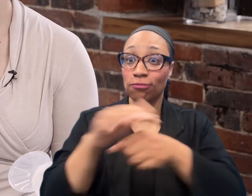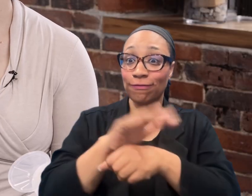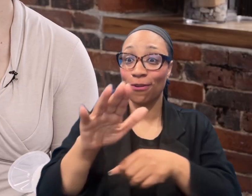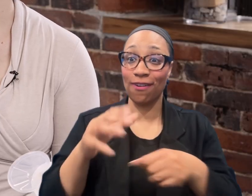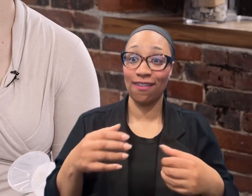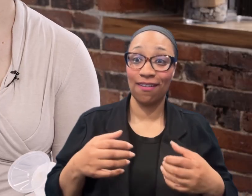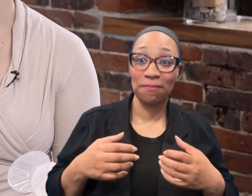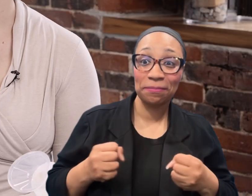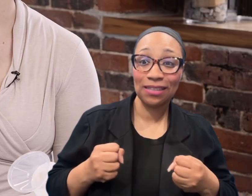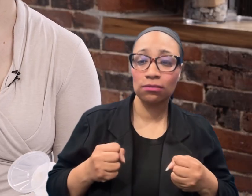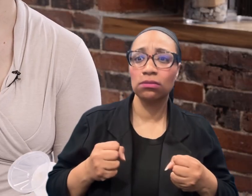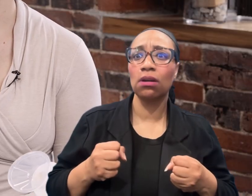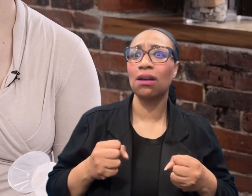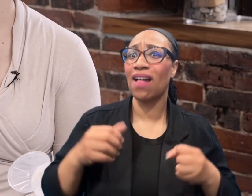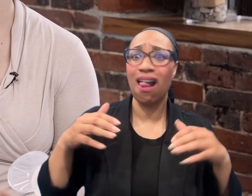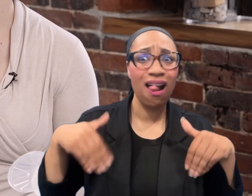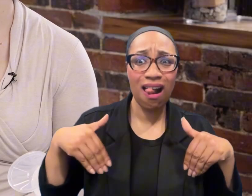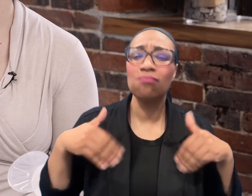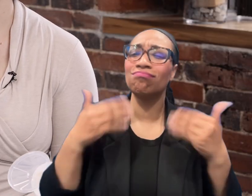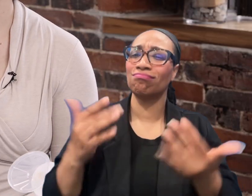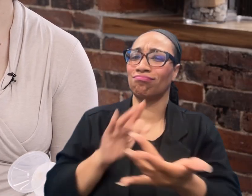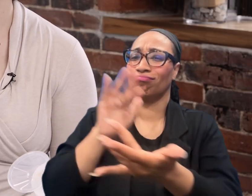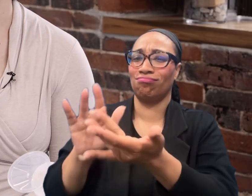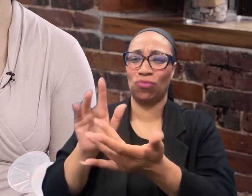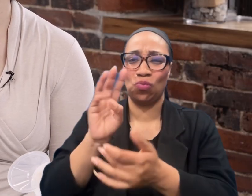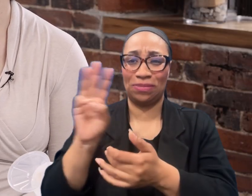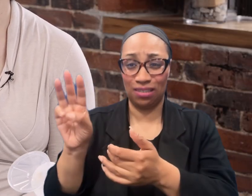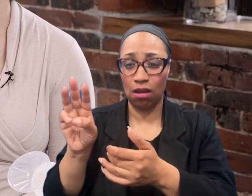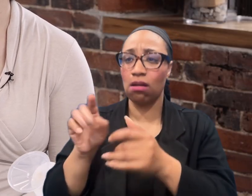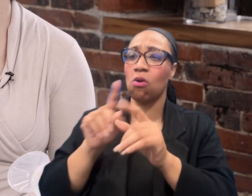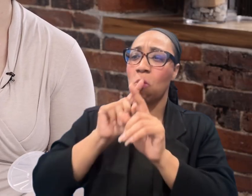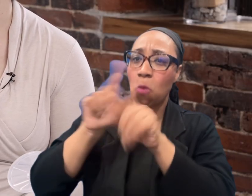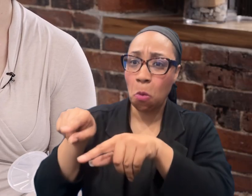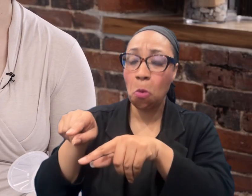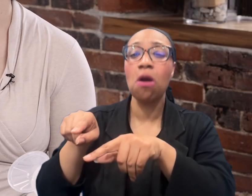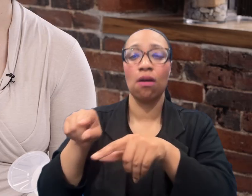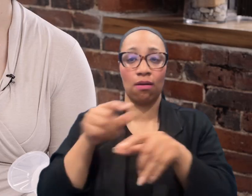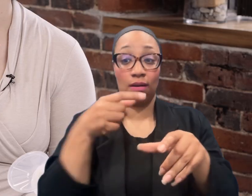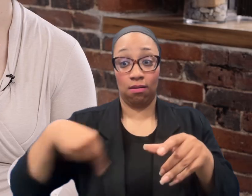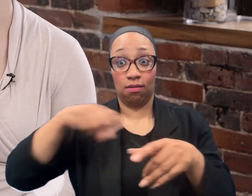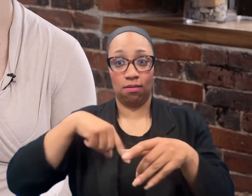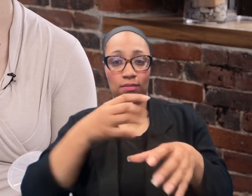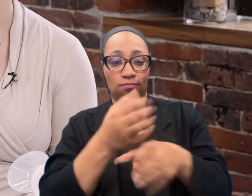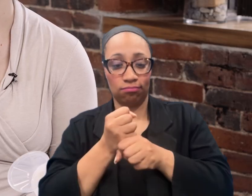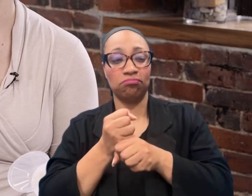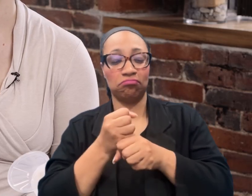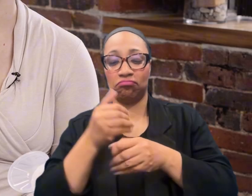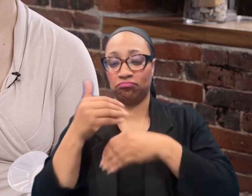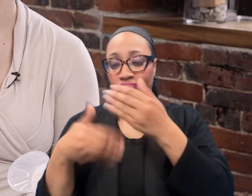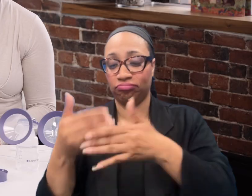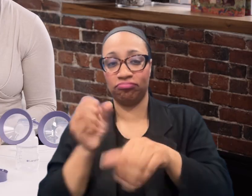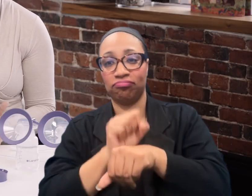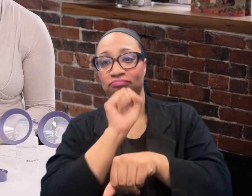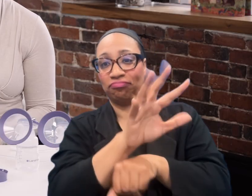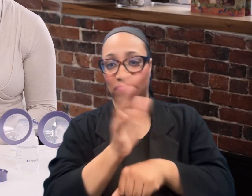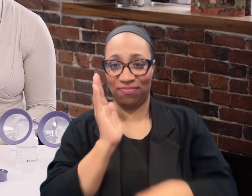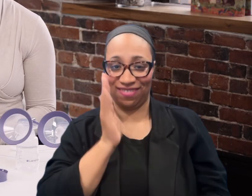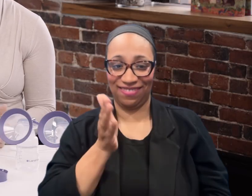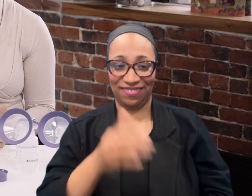if you haven't gotten your pump through insurance yet, please reach out to us at acelleron.com/order and we'll help get that process started for you. The special features of this